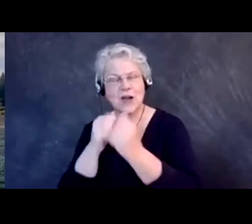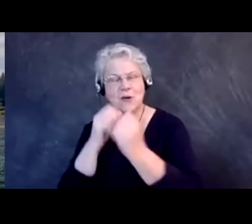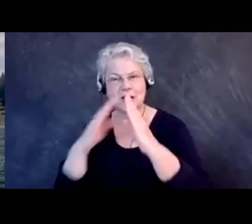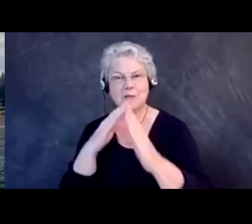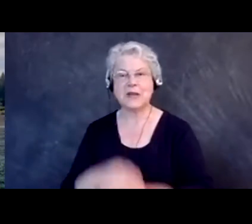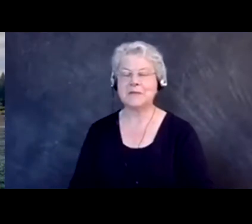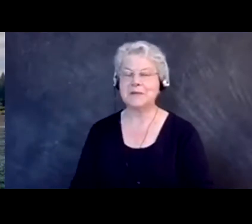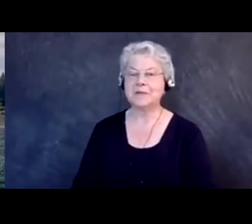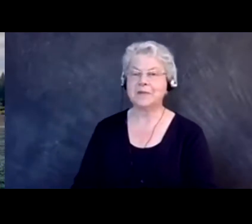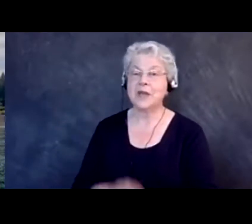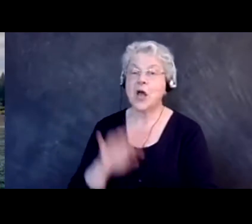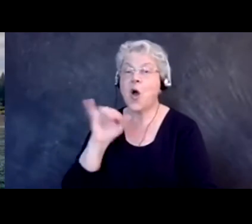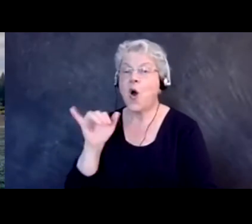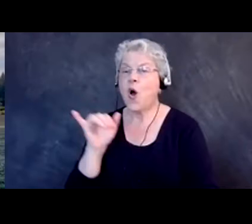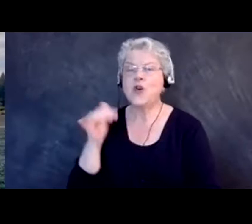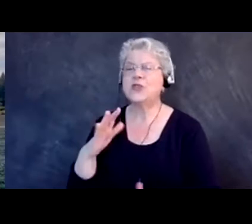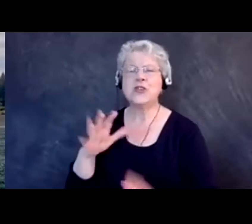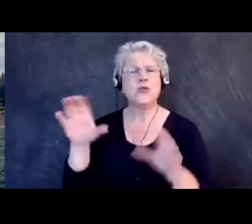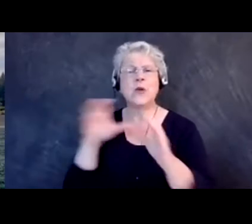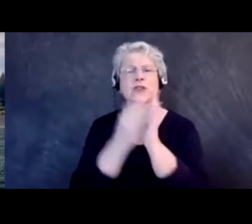you don't want to have to replicate the work that’s already been done, so you can pull